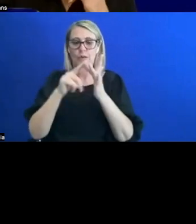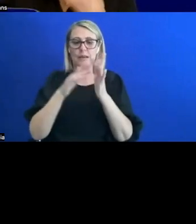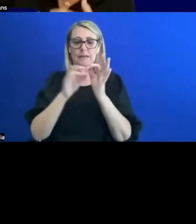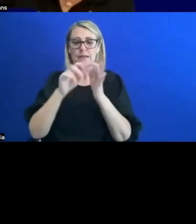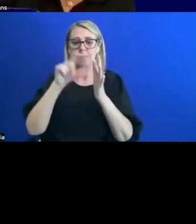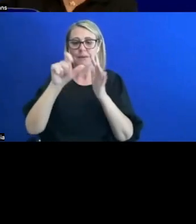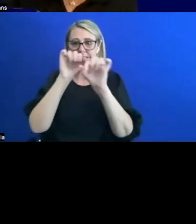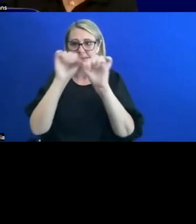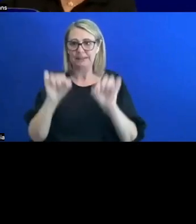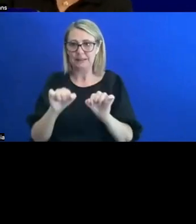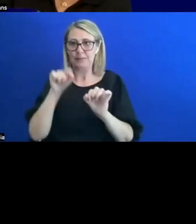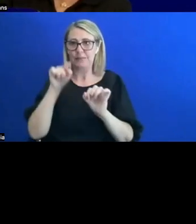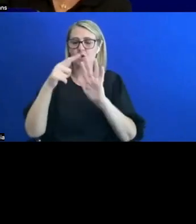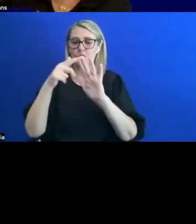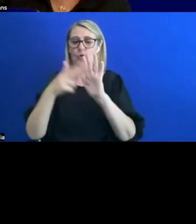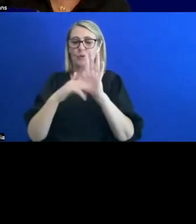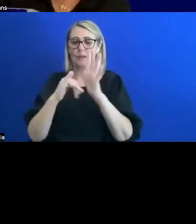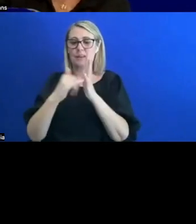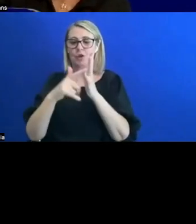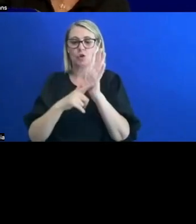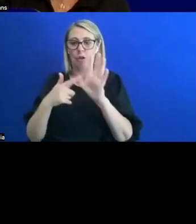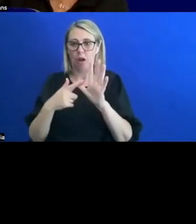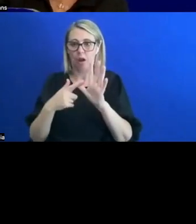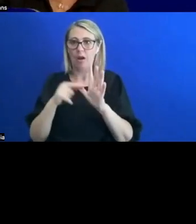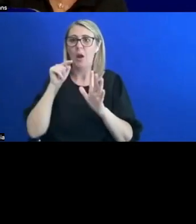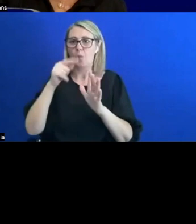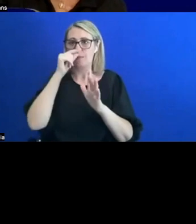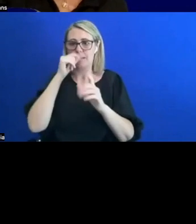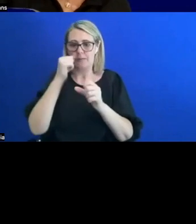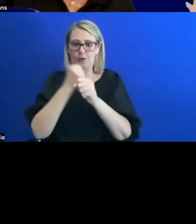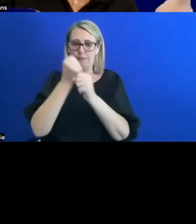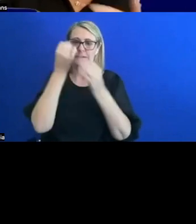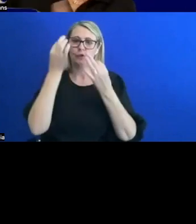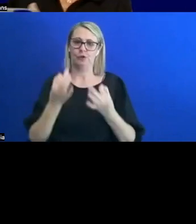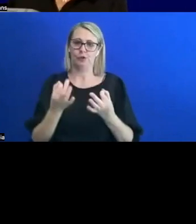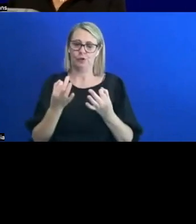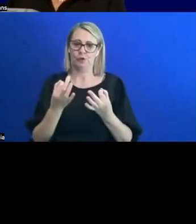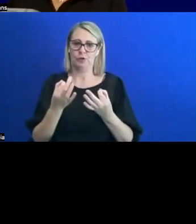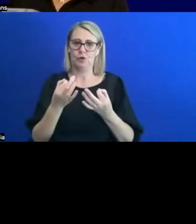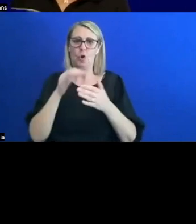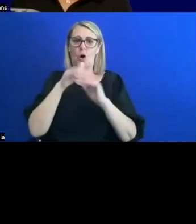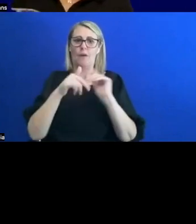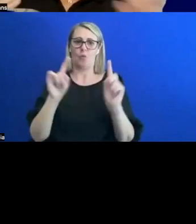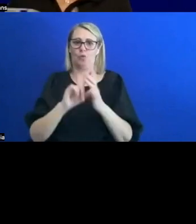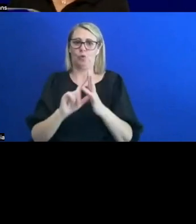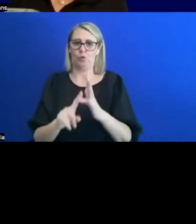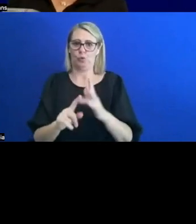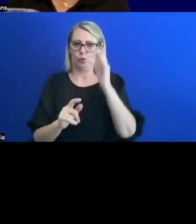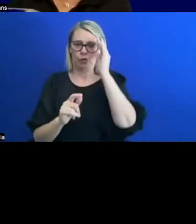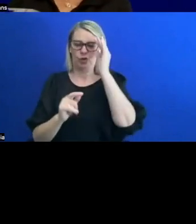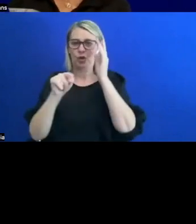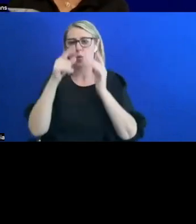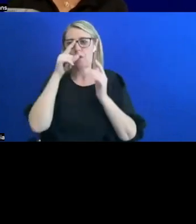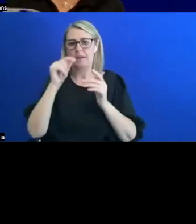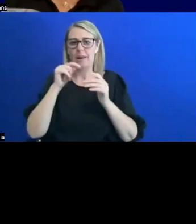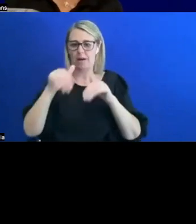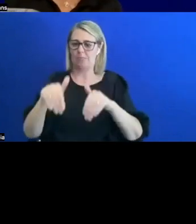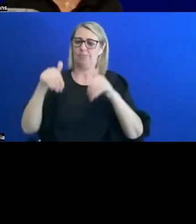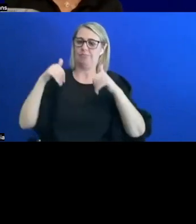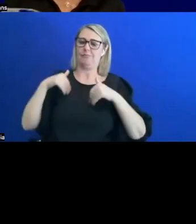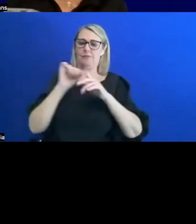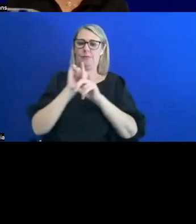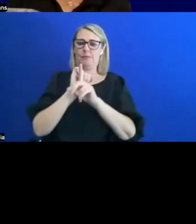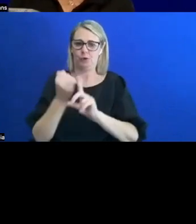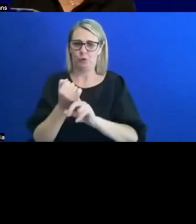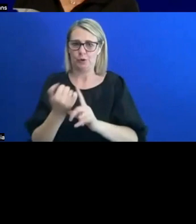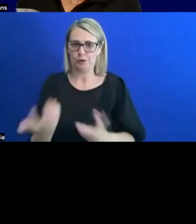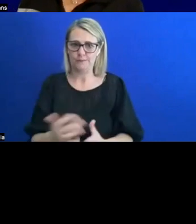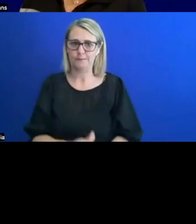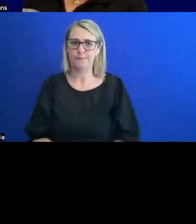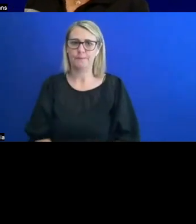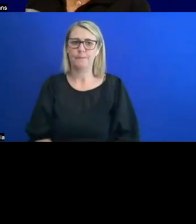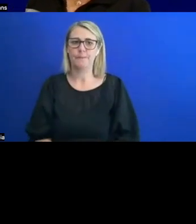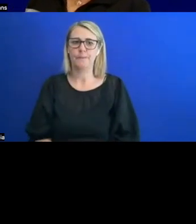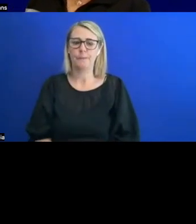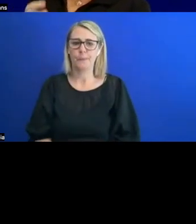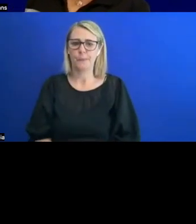insula and were able to make decisions on what to do to remove ourselves from the situations.